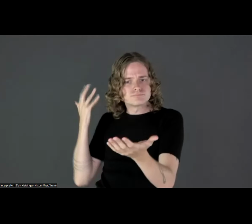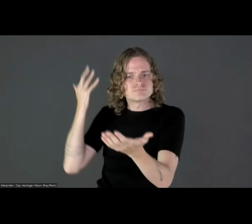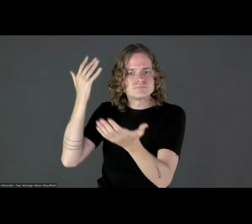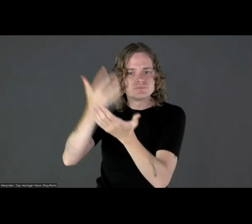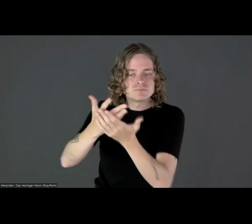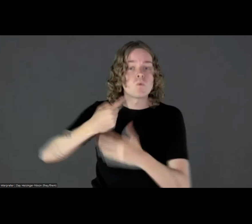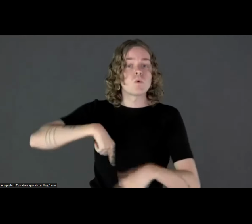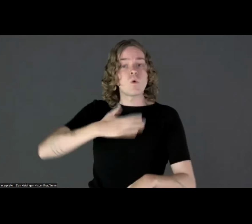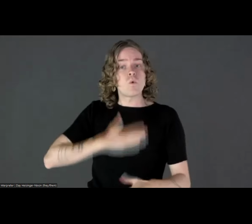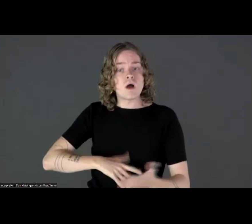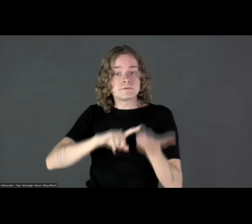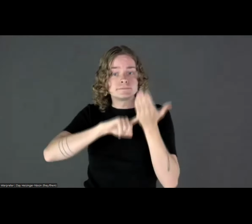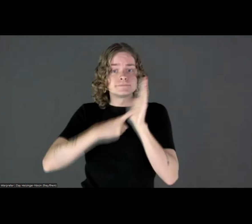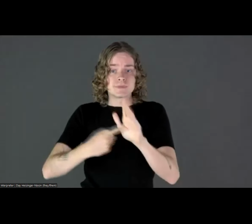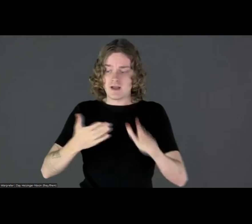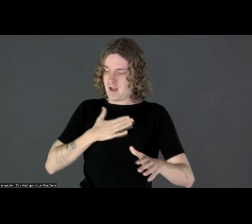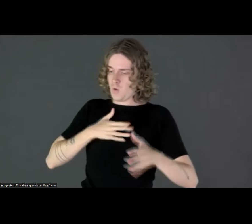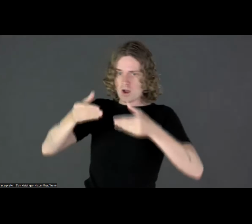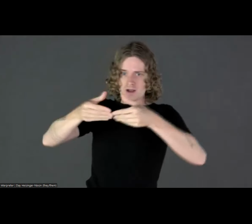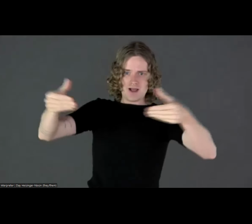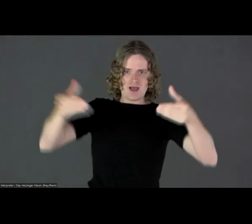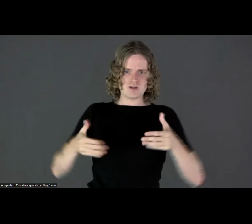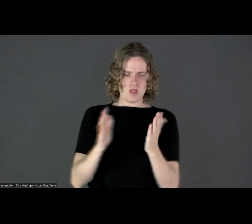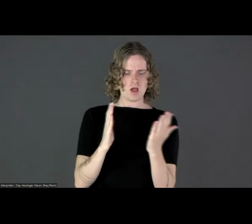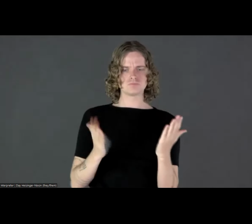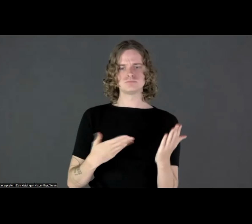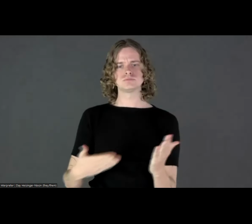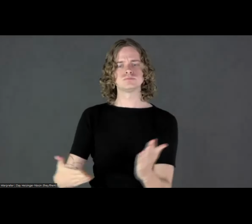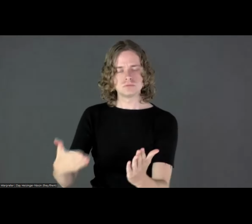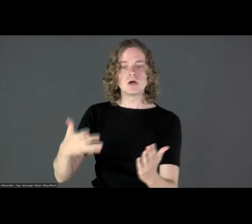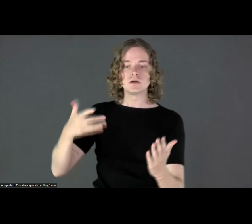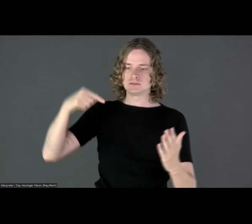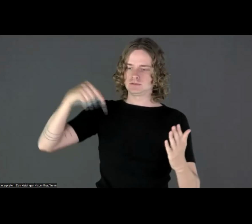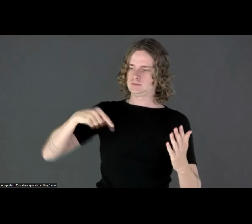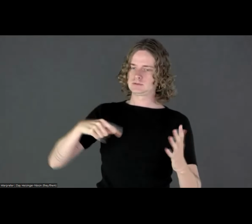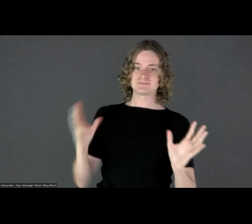in this session as we hope people can use the catalog to explore the innovations and find